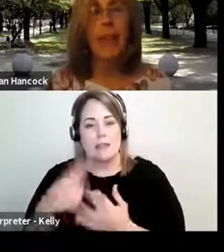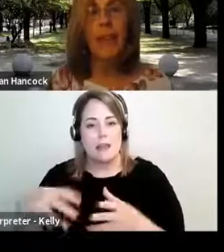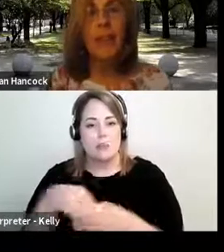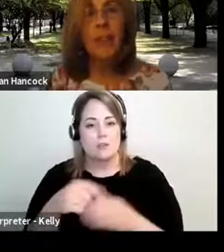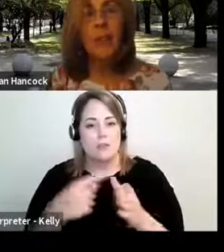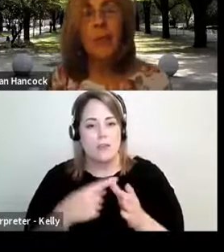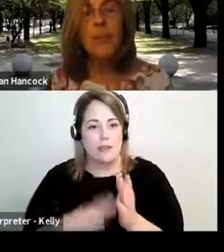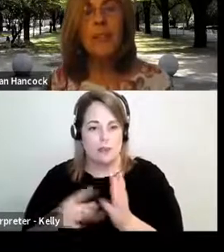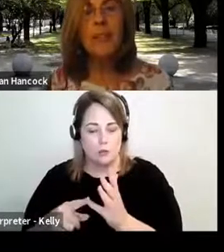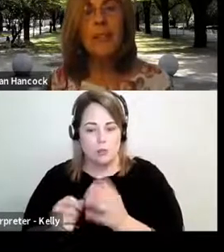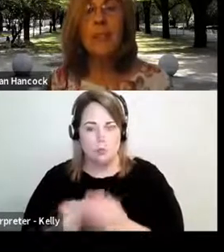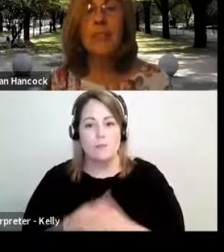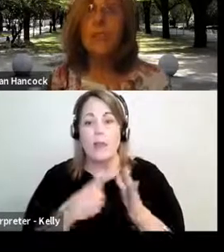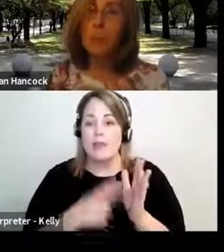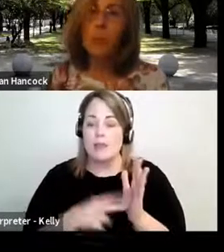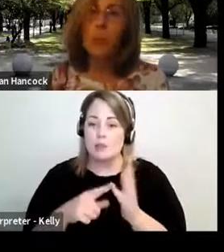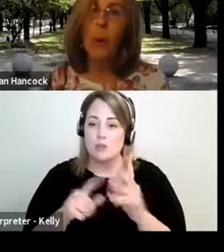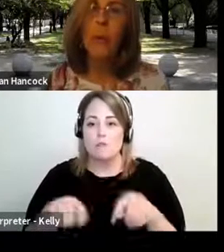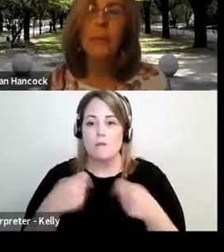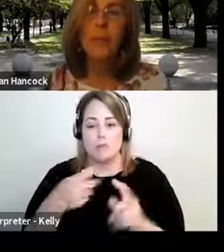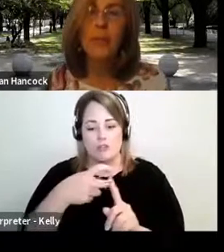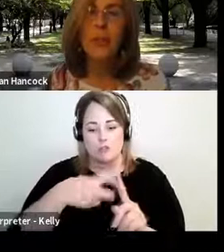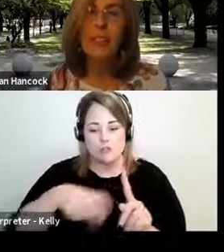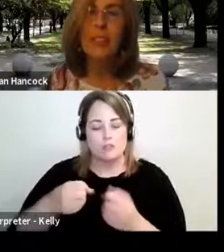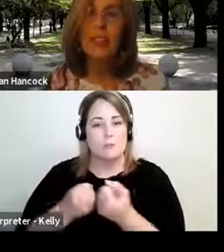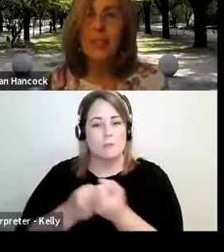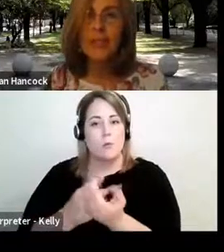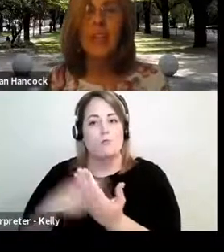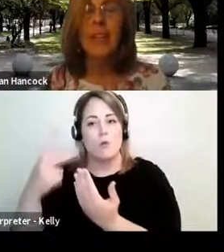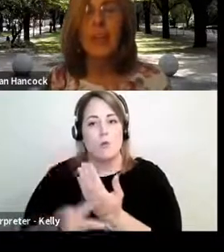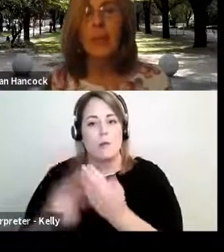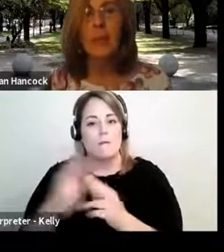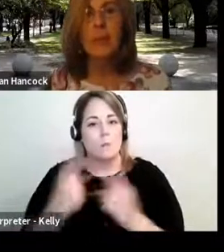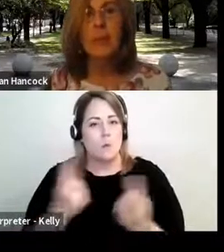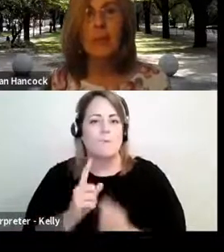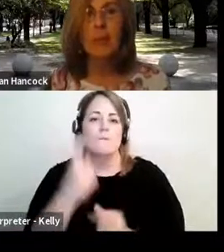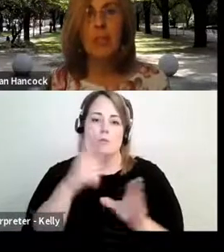and the ANU provides a support transition program to first-year students on the autism spectrum,